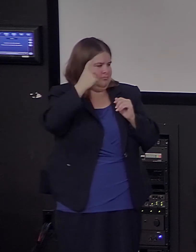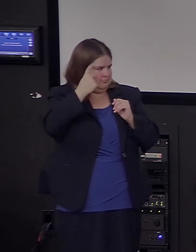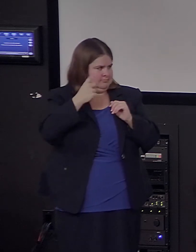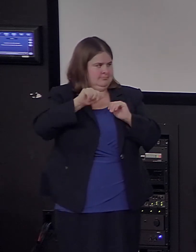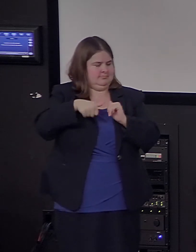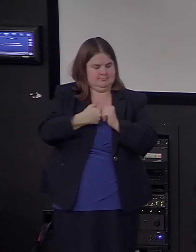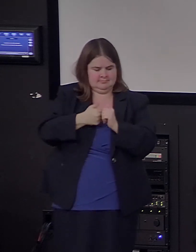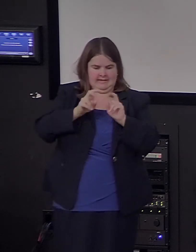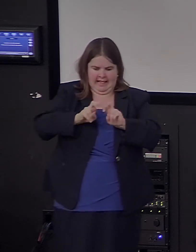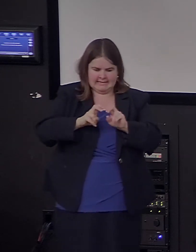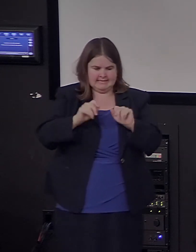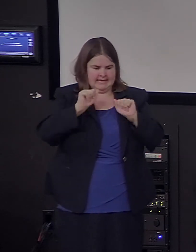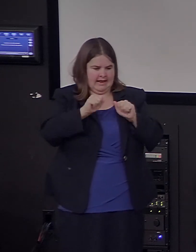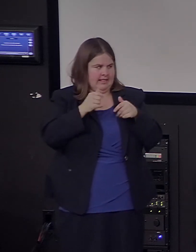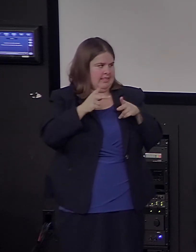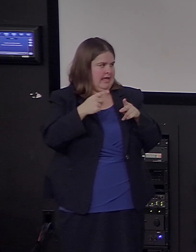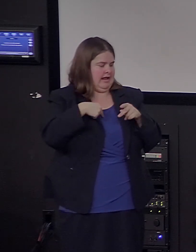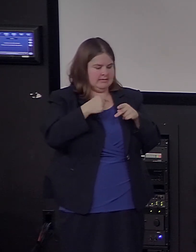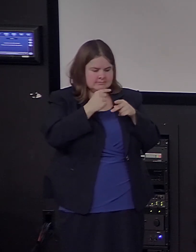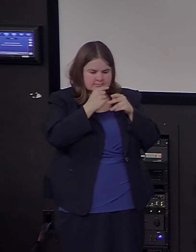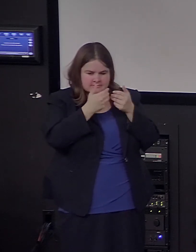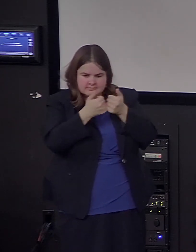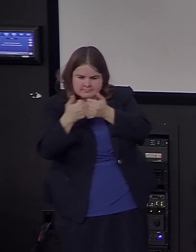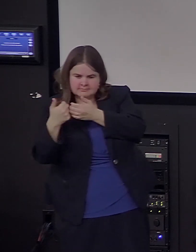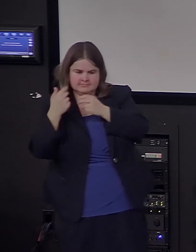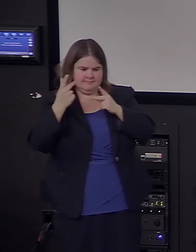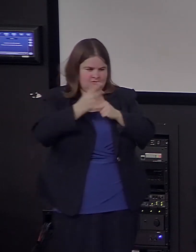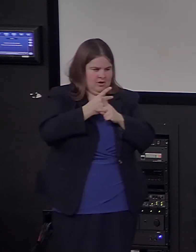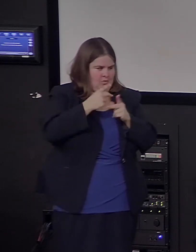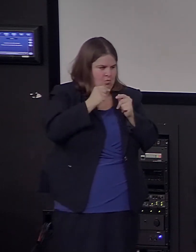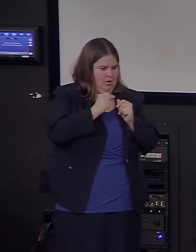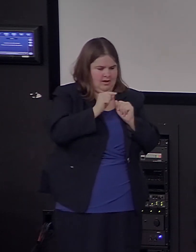to break down what are the individual competencies